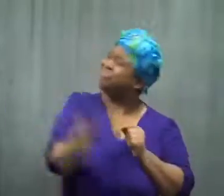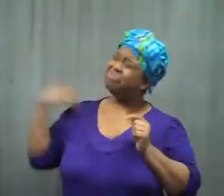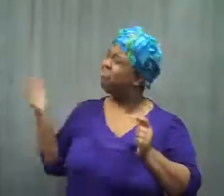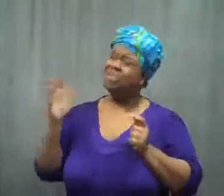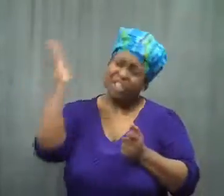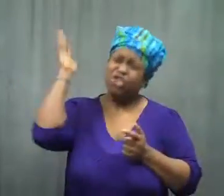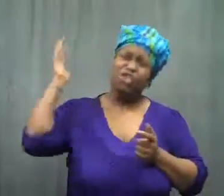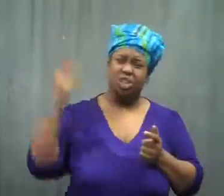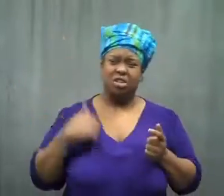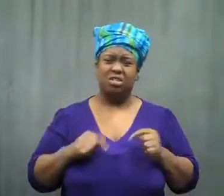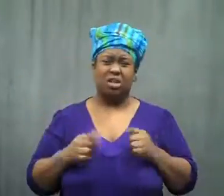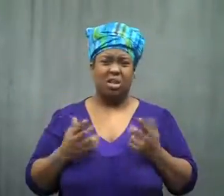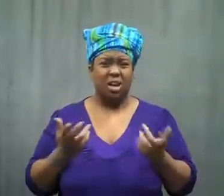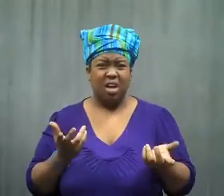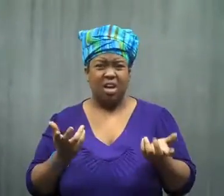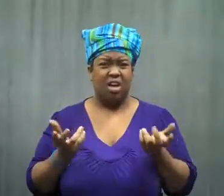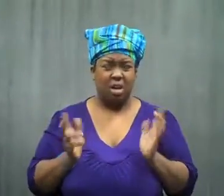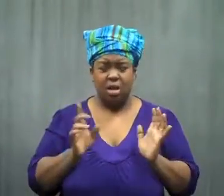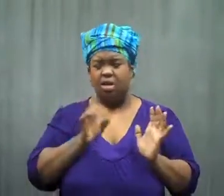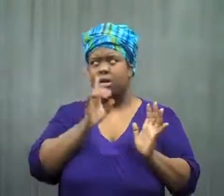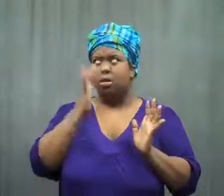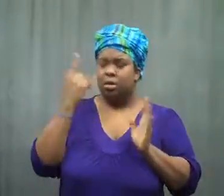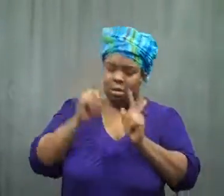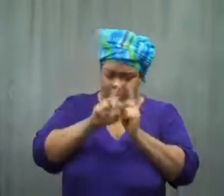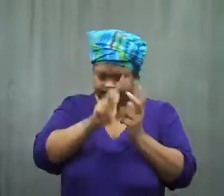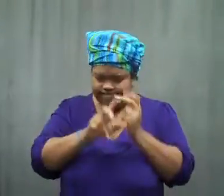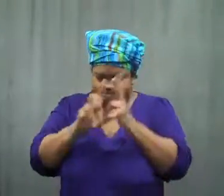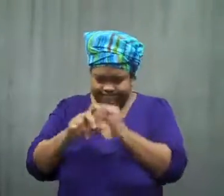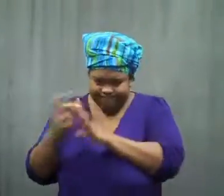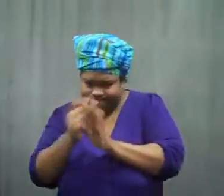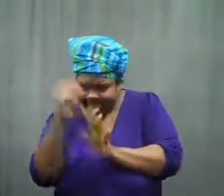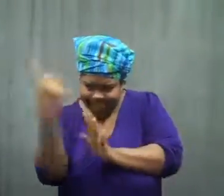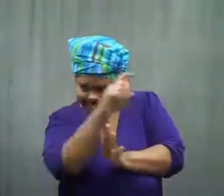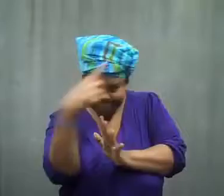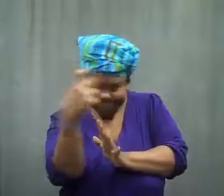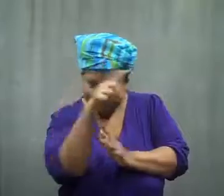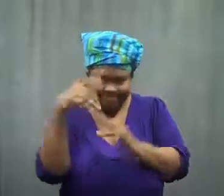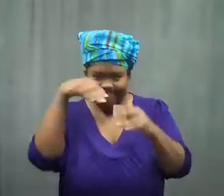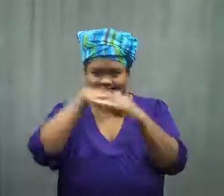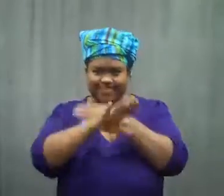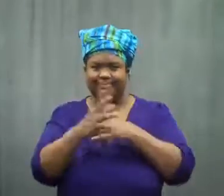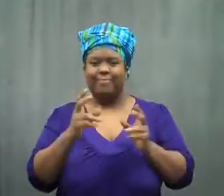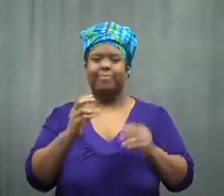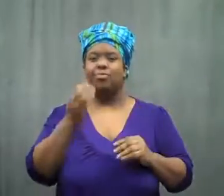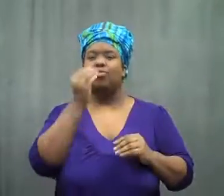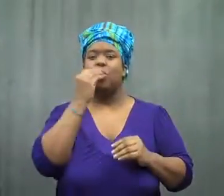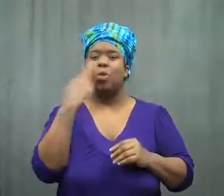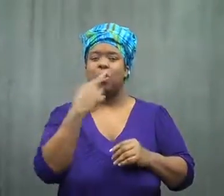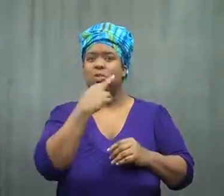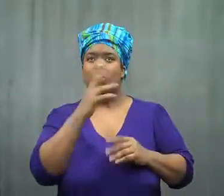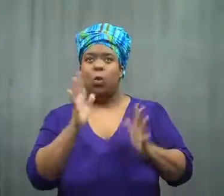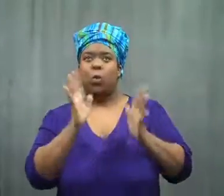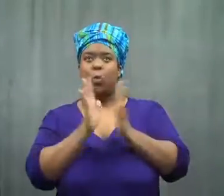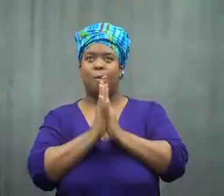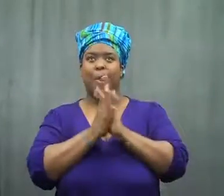My sister poked me and said, "Knock it off!" We all got off the bus and went into the restaurant.